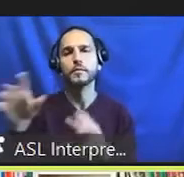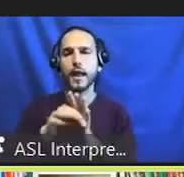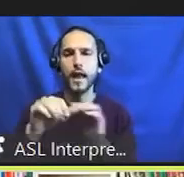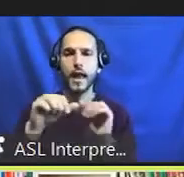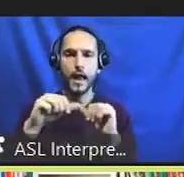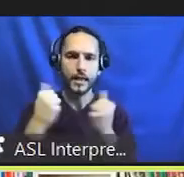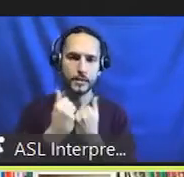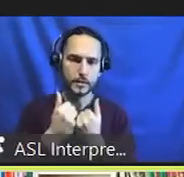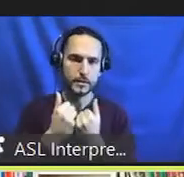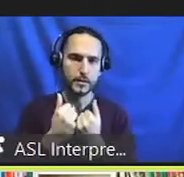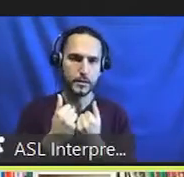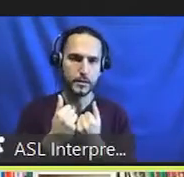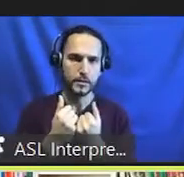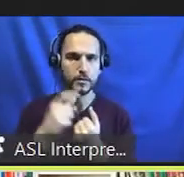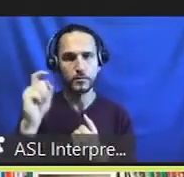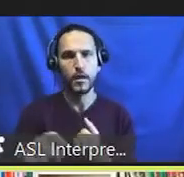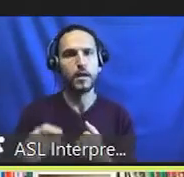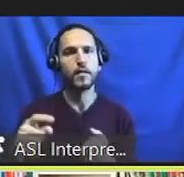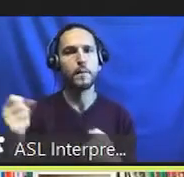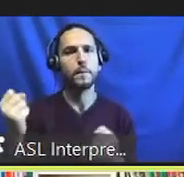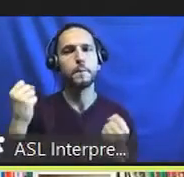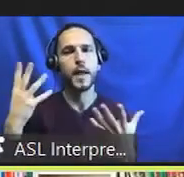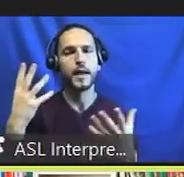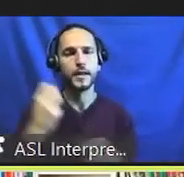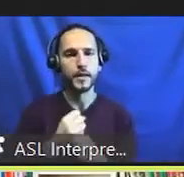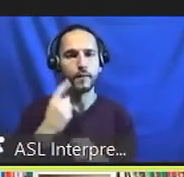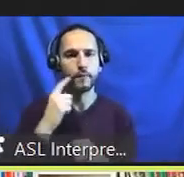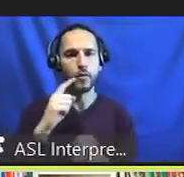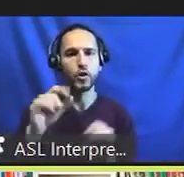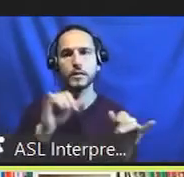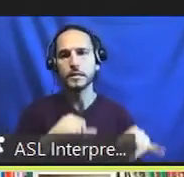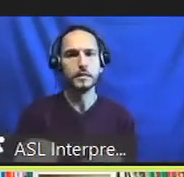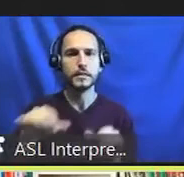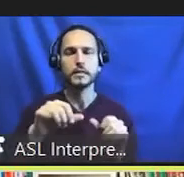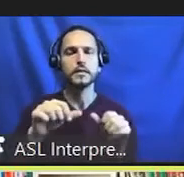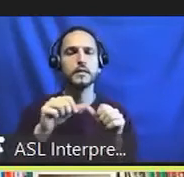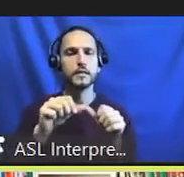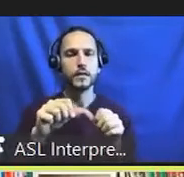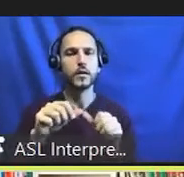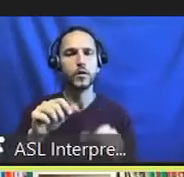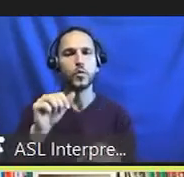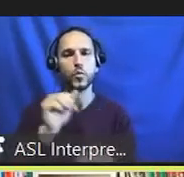they need to put in years of consistent work into maintaining industry standards